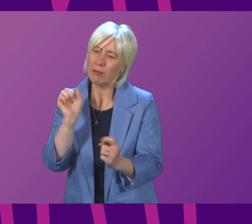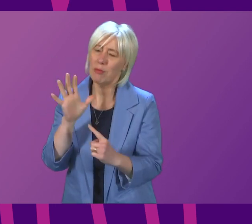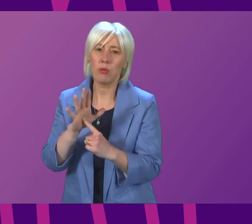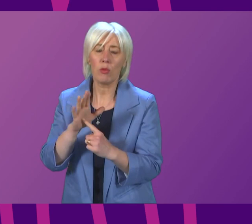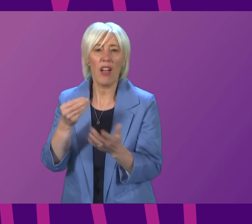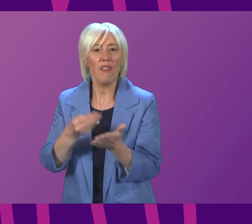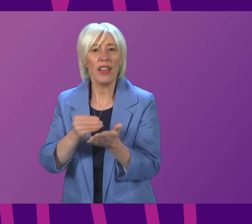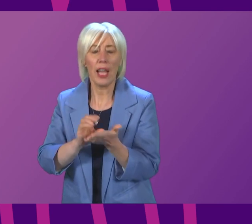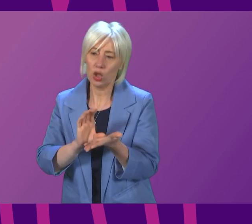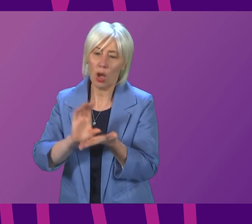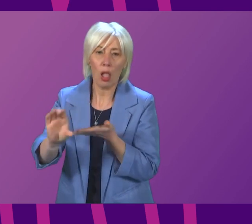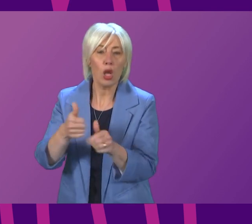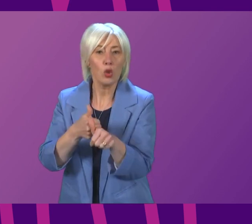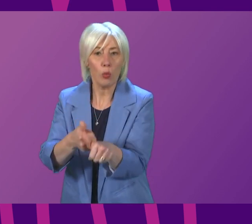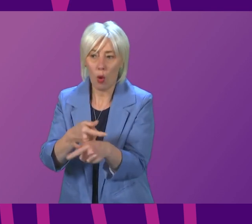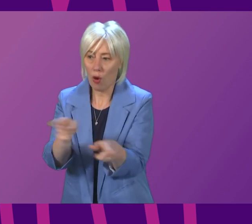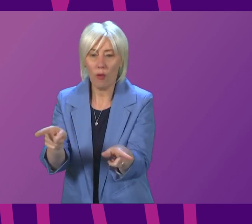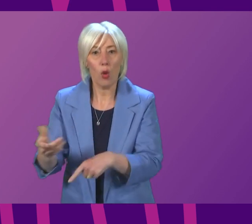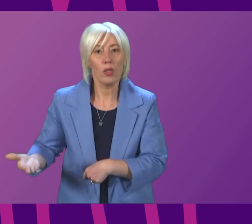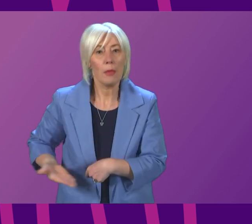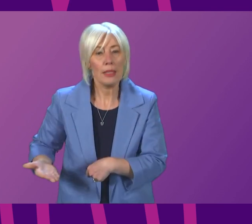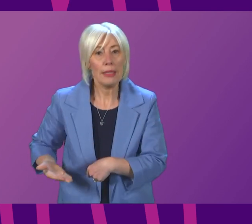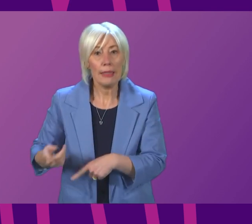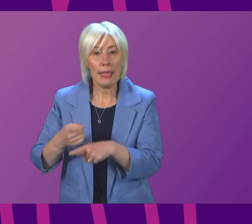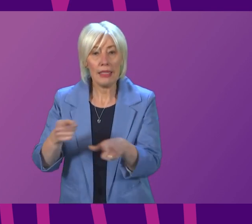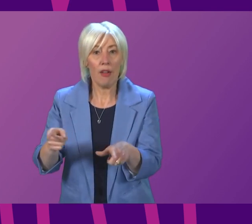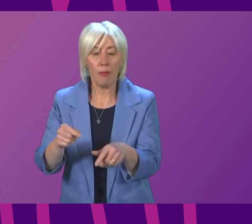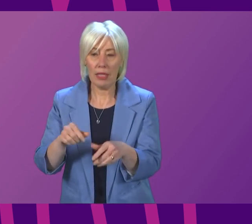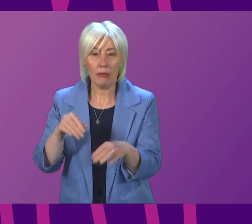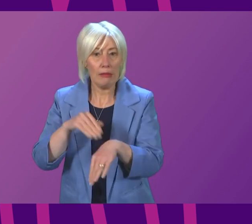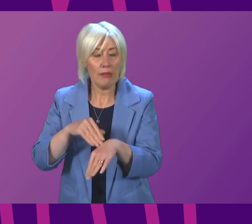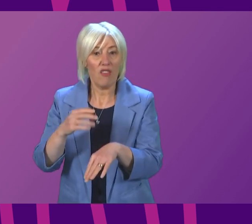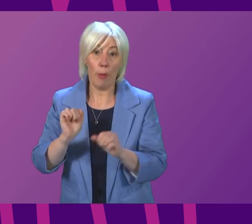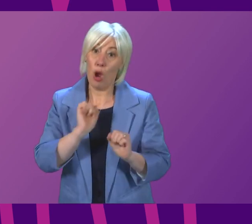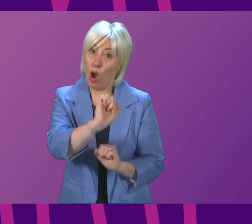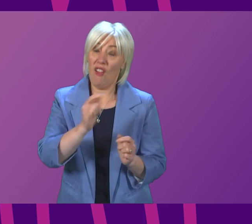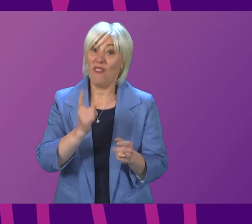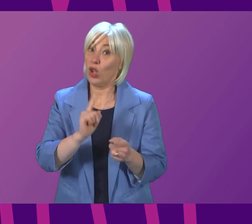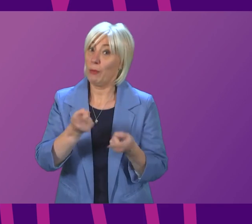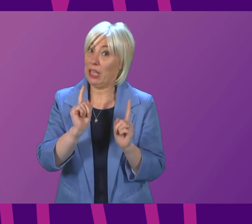was needed by businesses that were affected by her Covid restrictions would be delivered before Christmas.